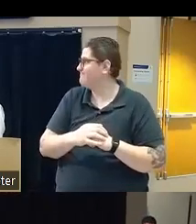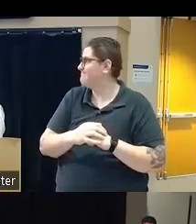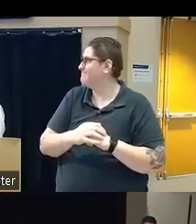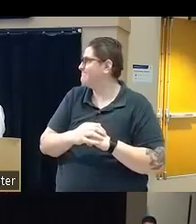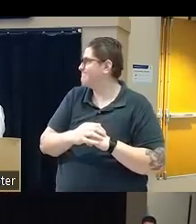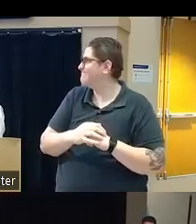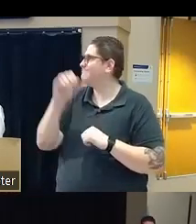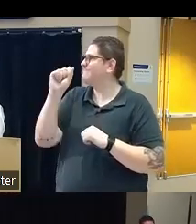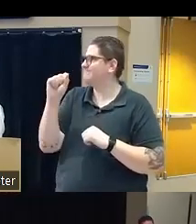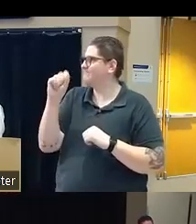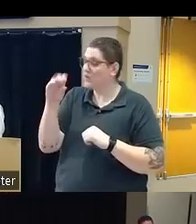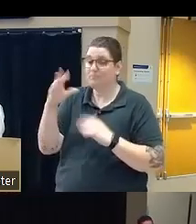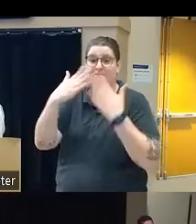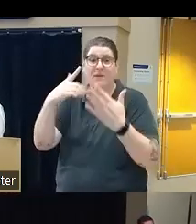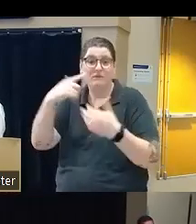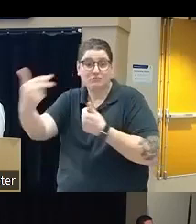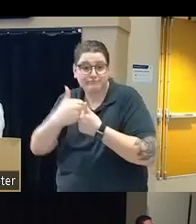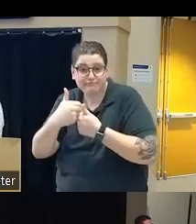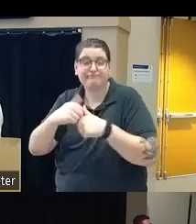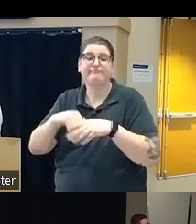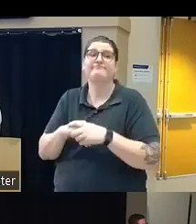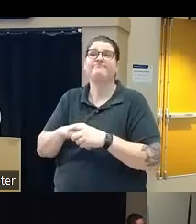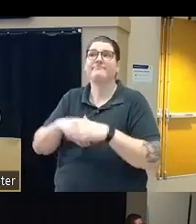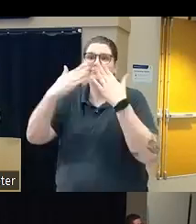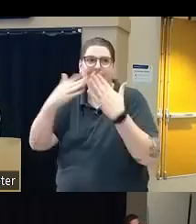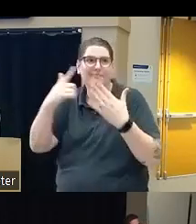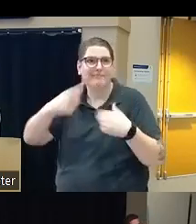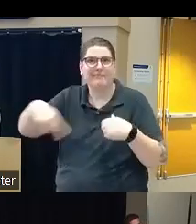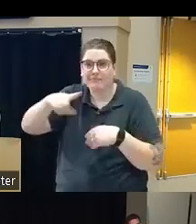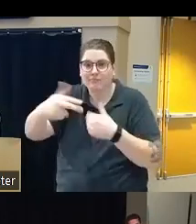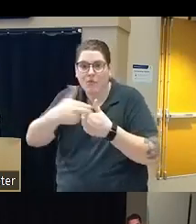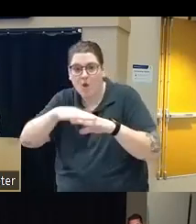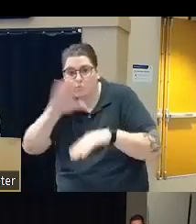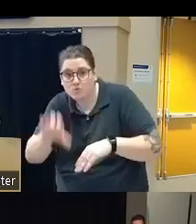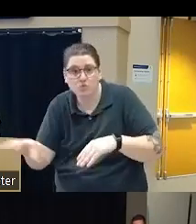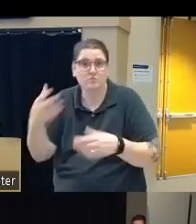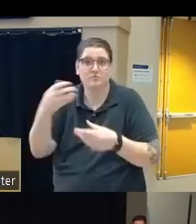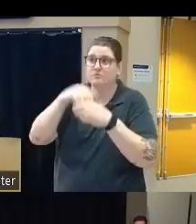retinogram so thank you all for coming and thank you everybody on Zoom who attended remember to